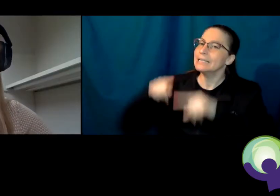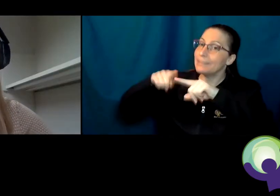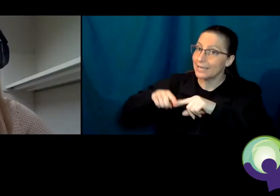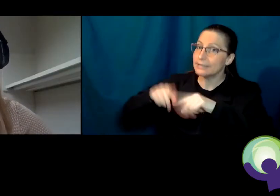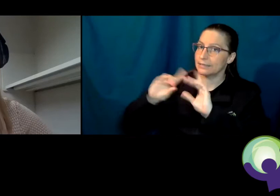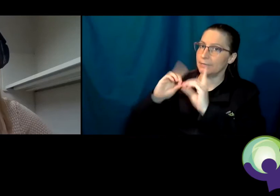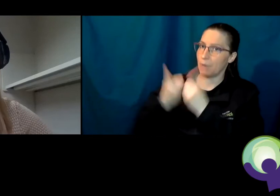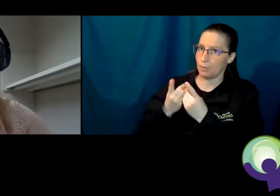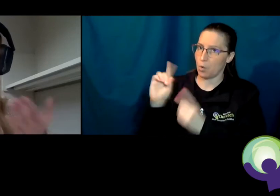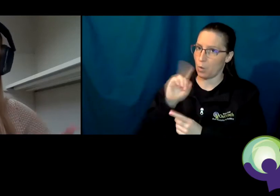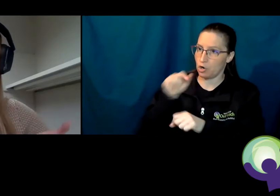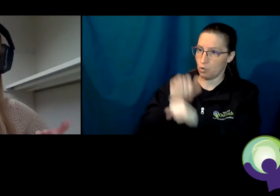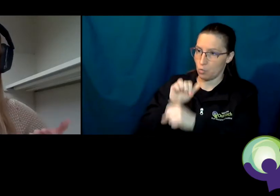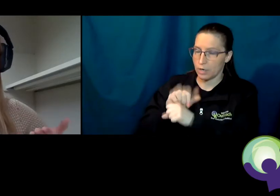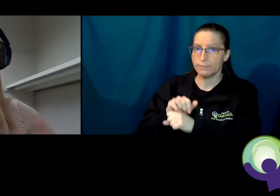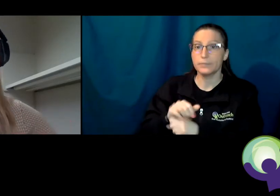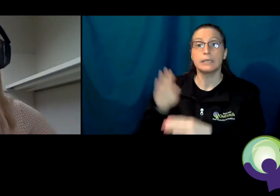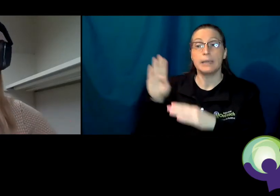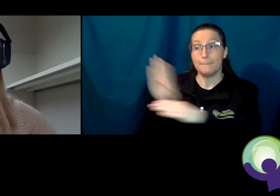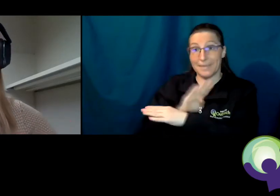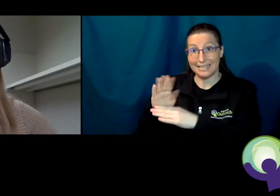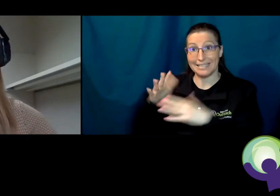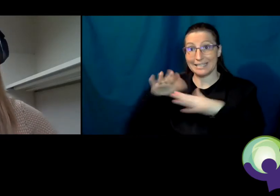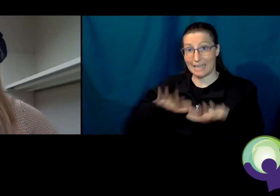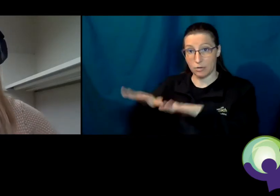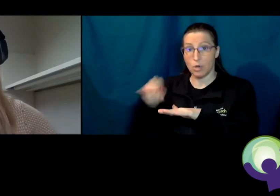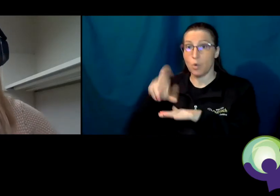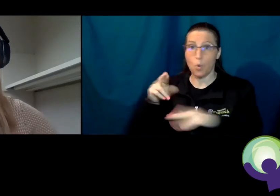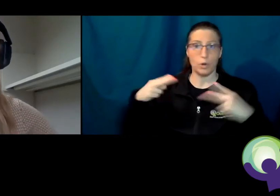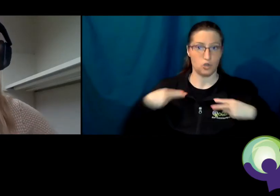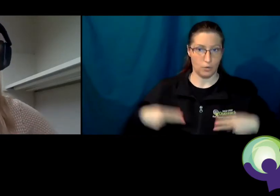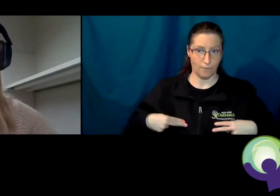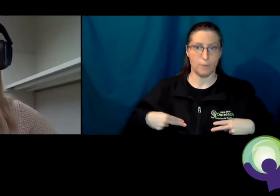So it's either business casual or a uniform, if a specific department will have that.